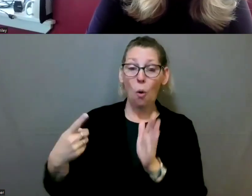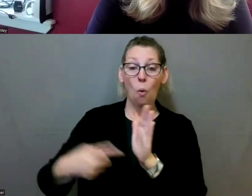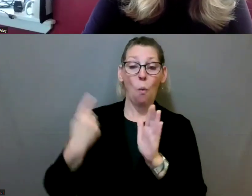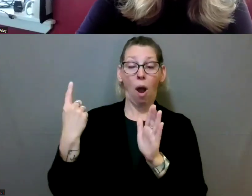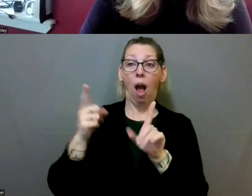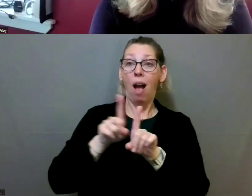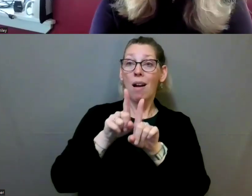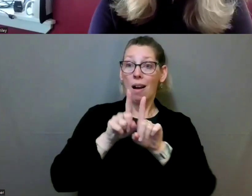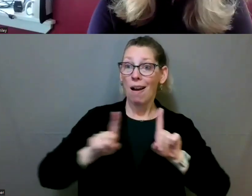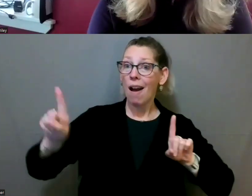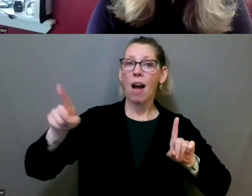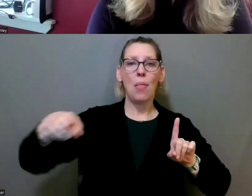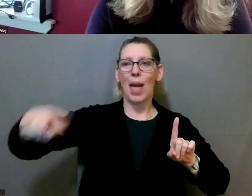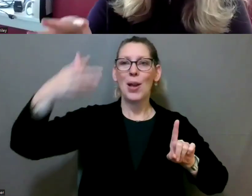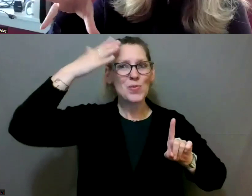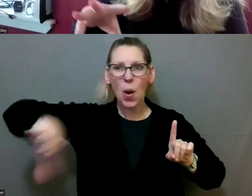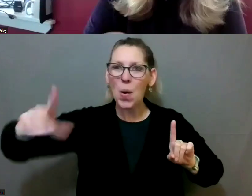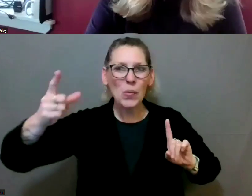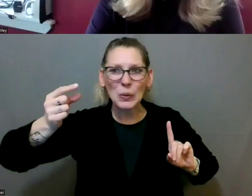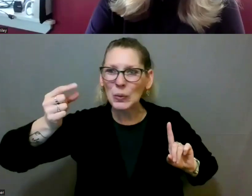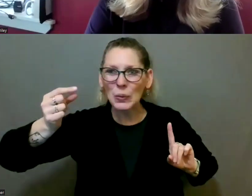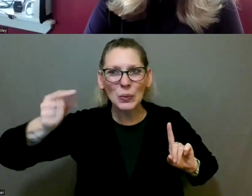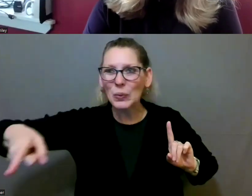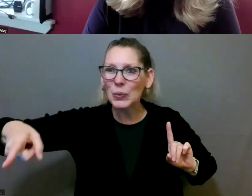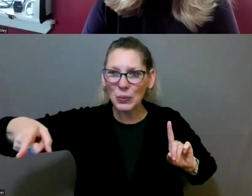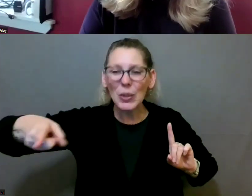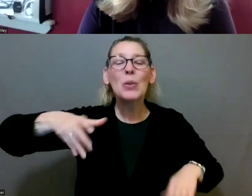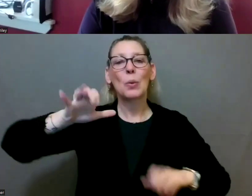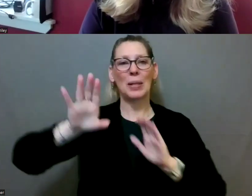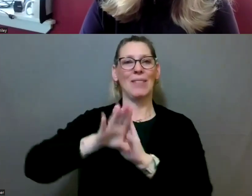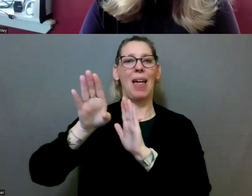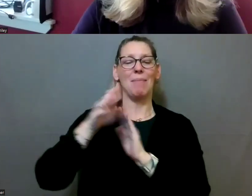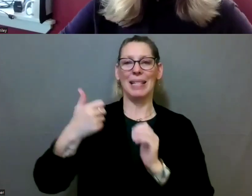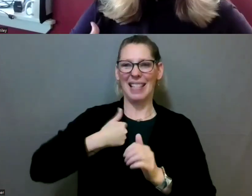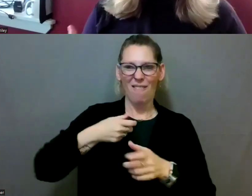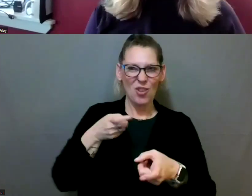structure they don't know what to do next so developing the self-re ation skills I know